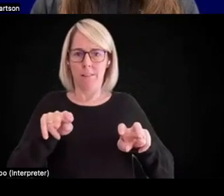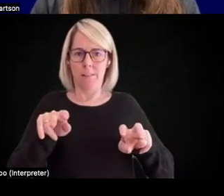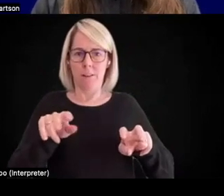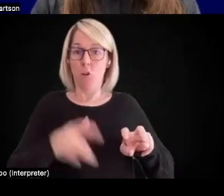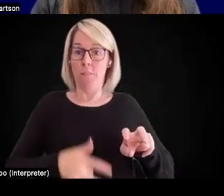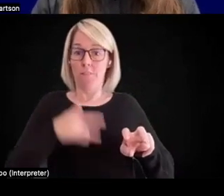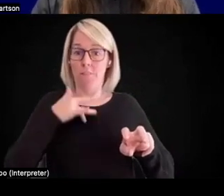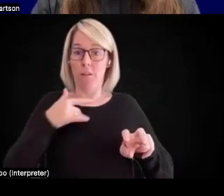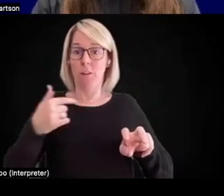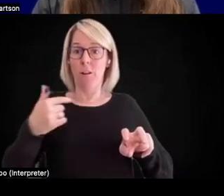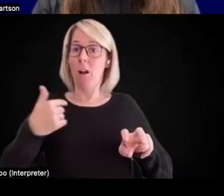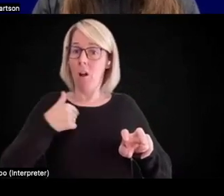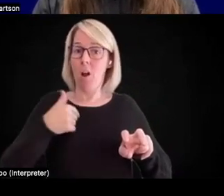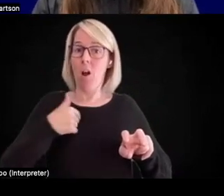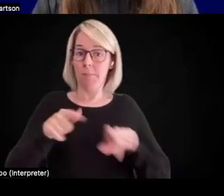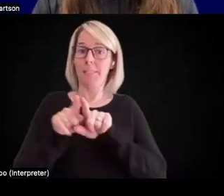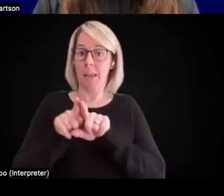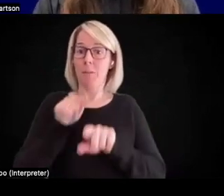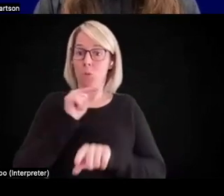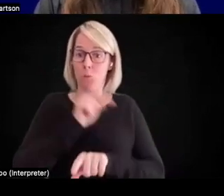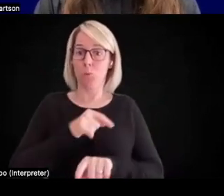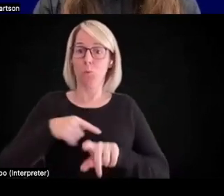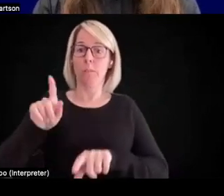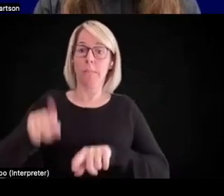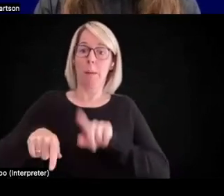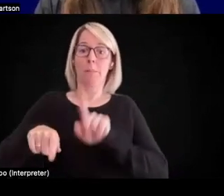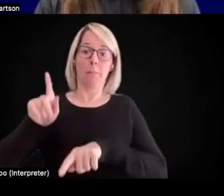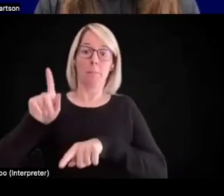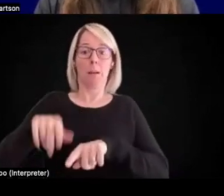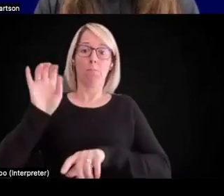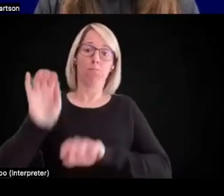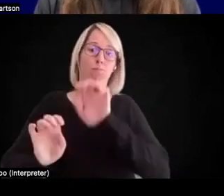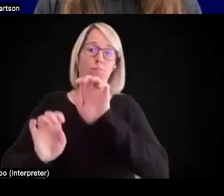"Look, my leg is tapping too. Your leg is tapping; my leg is tapping too",